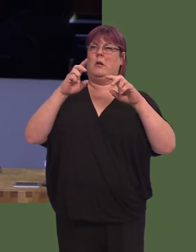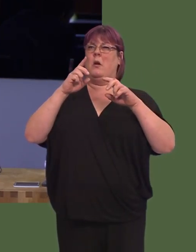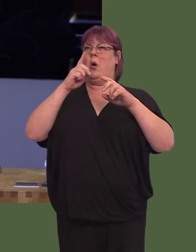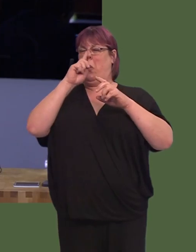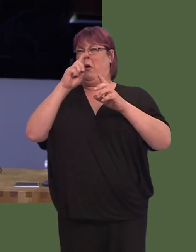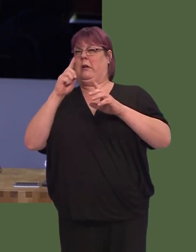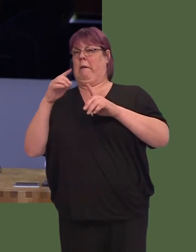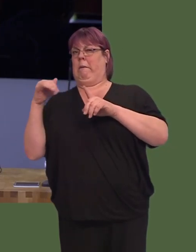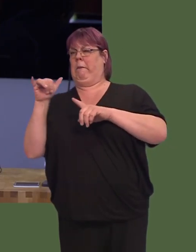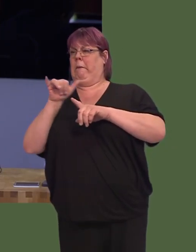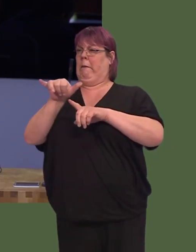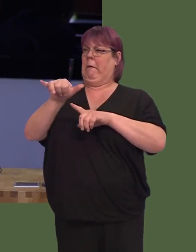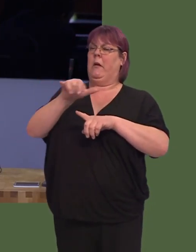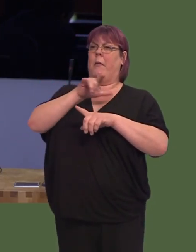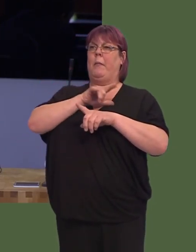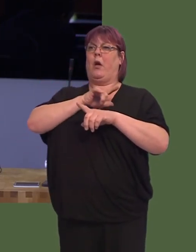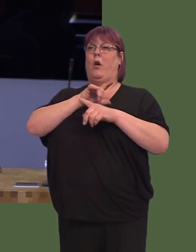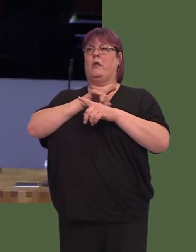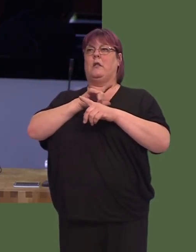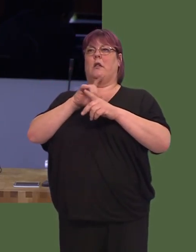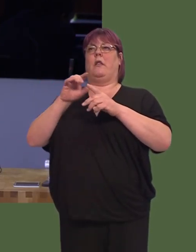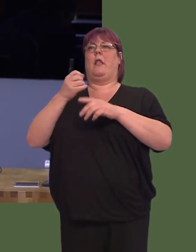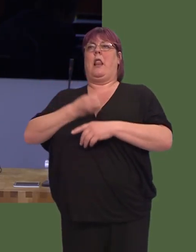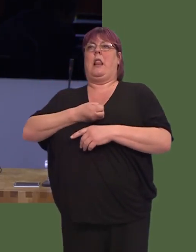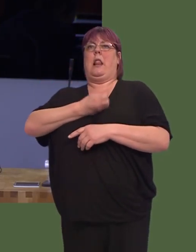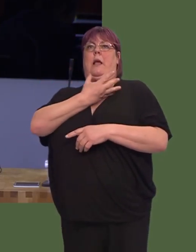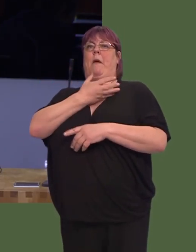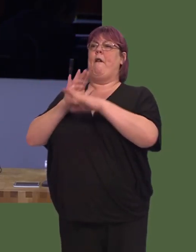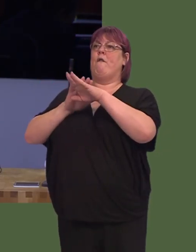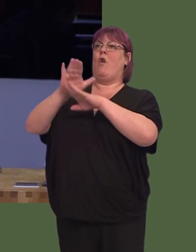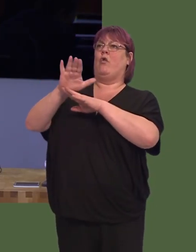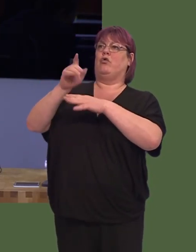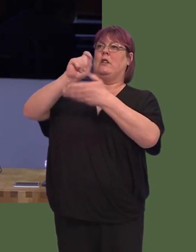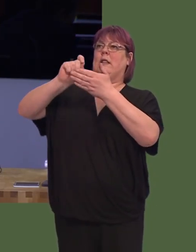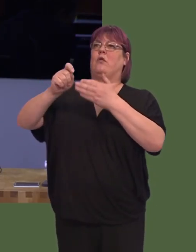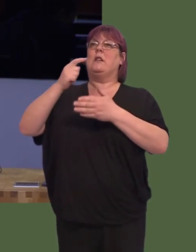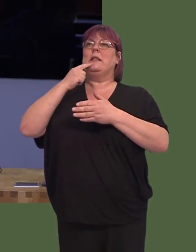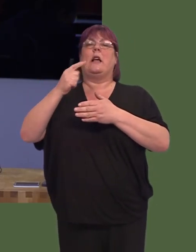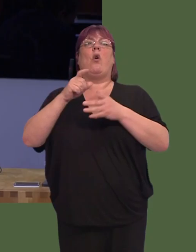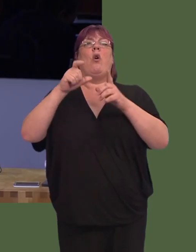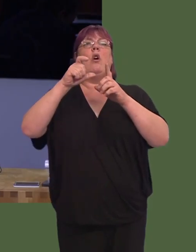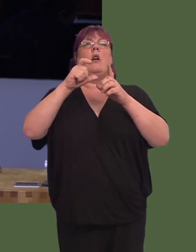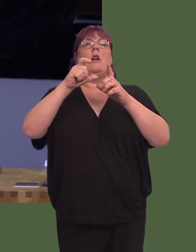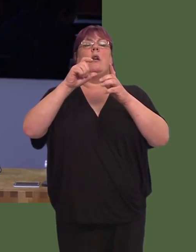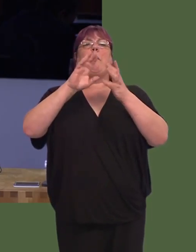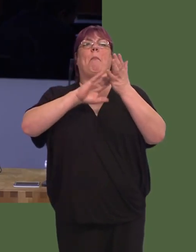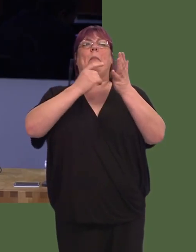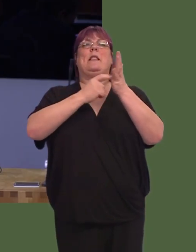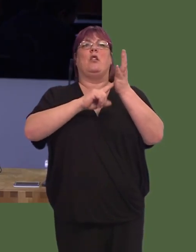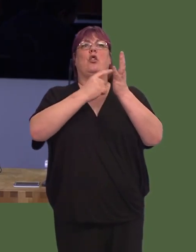at Westminster, Emily Thornbury, who described Mr Trump as an asteroid of awfulness that has fallen on this world.